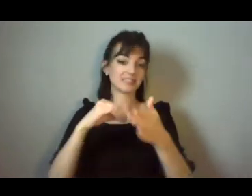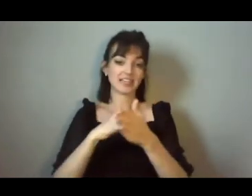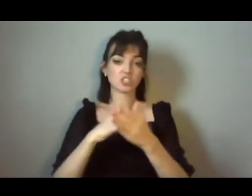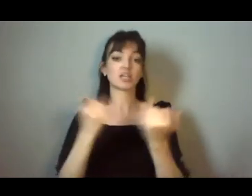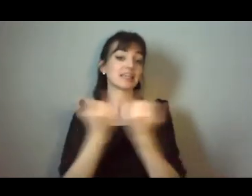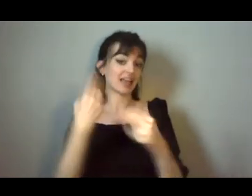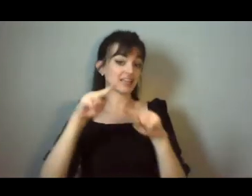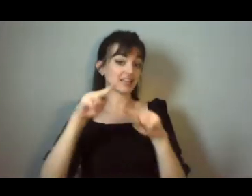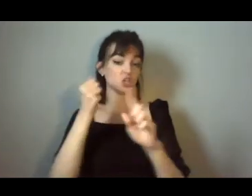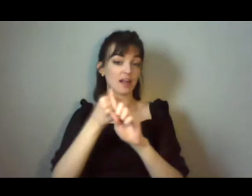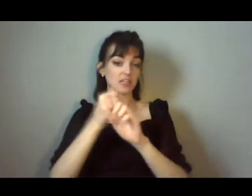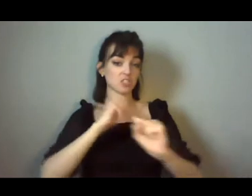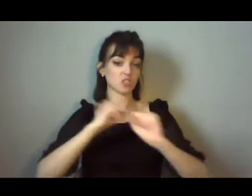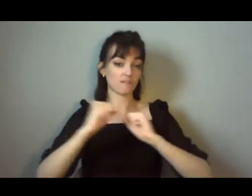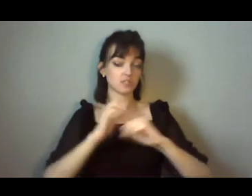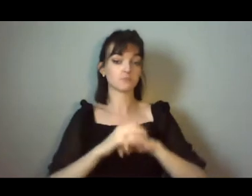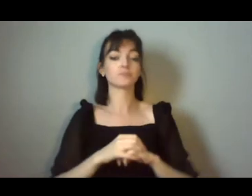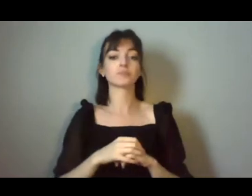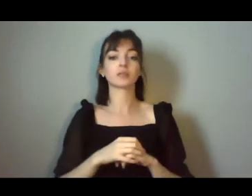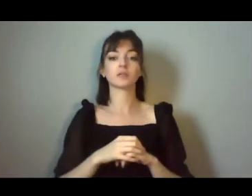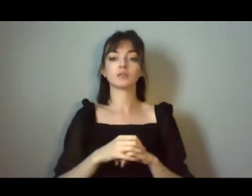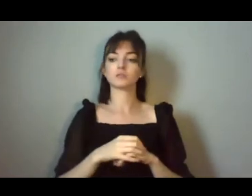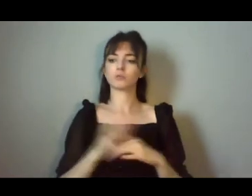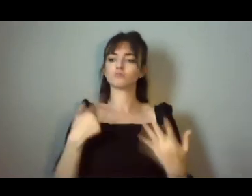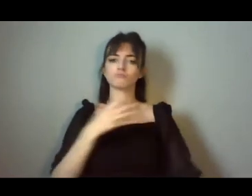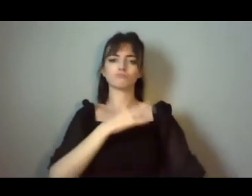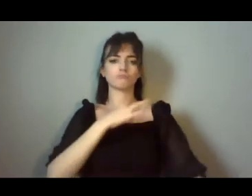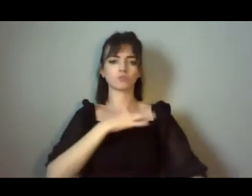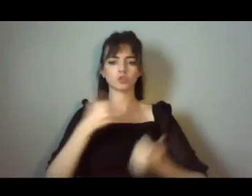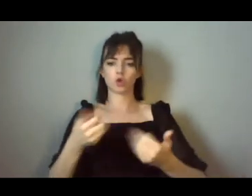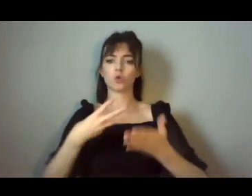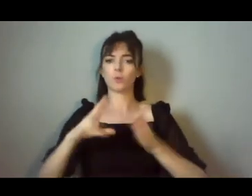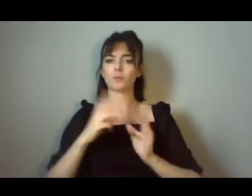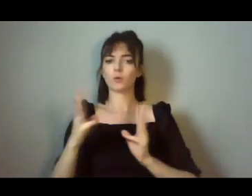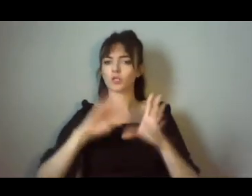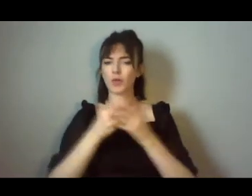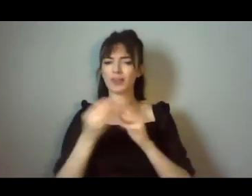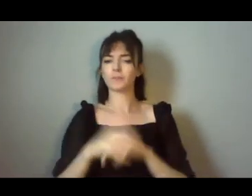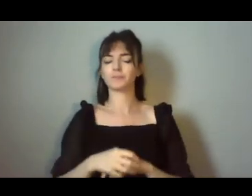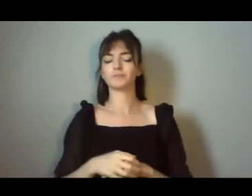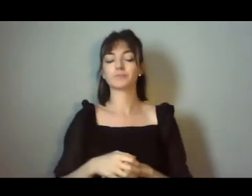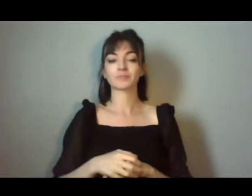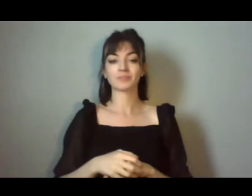so it's most effective when we do it in partnership with others. We have held four